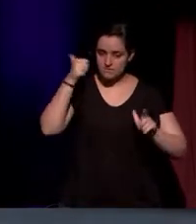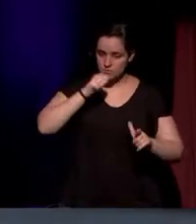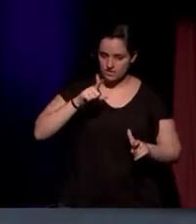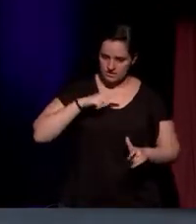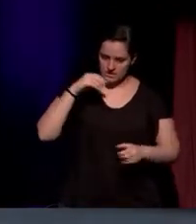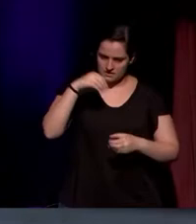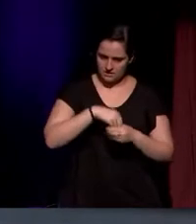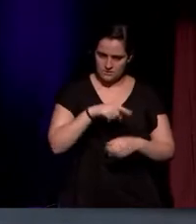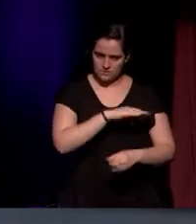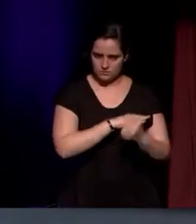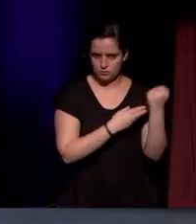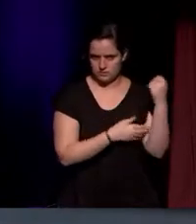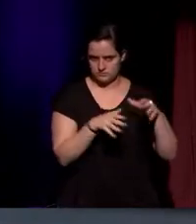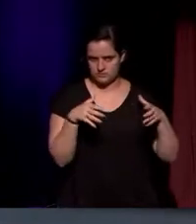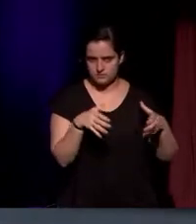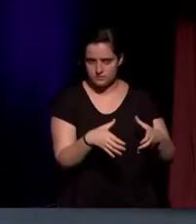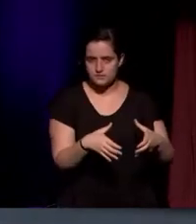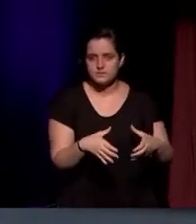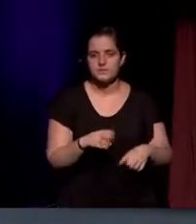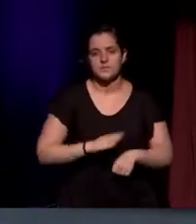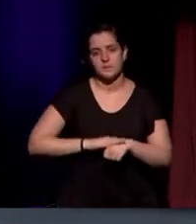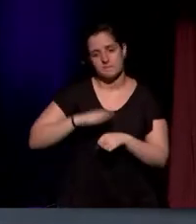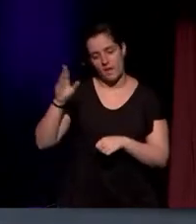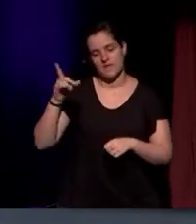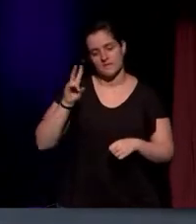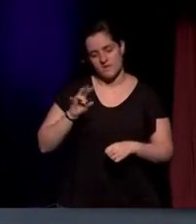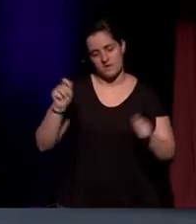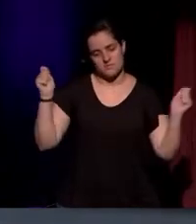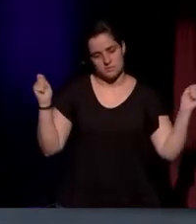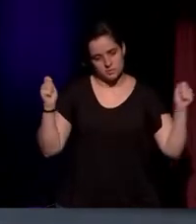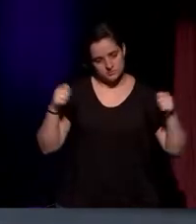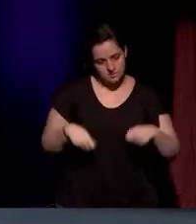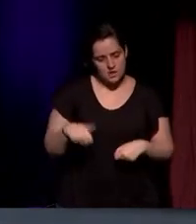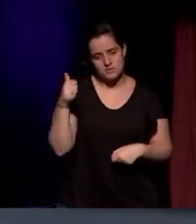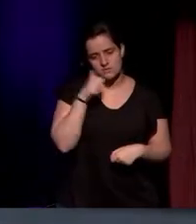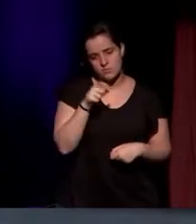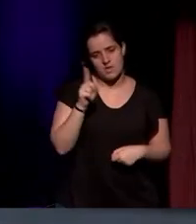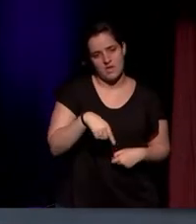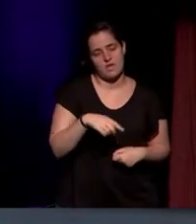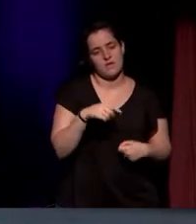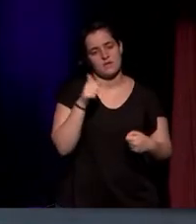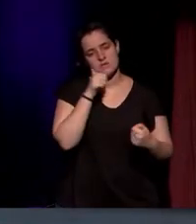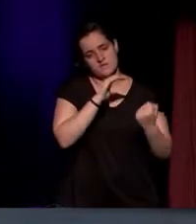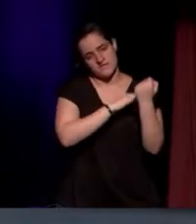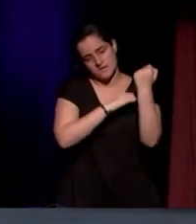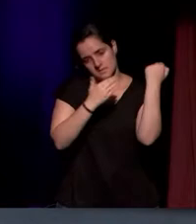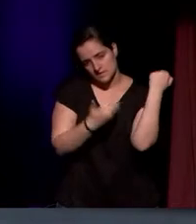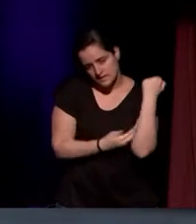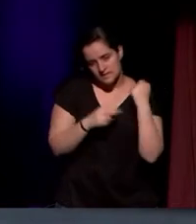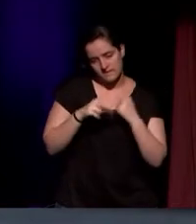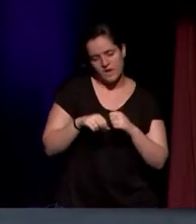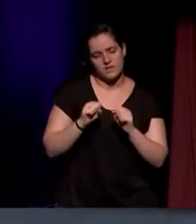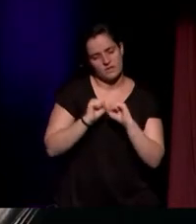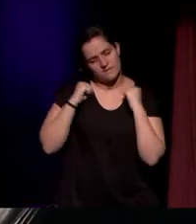more there is a possibility of one being a feminist and be able to defend women's rights